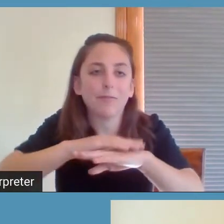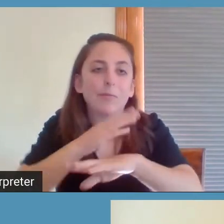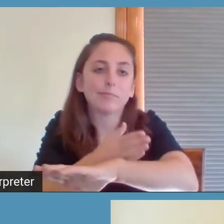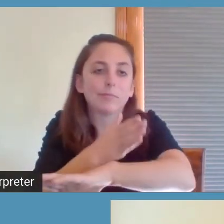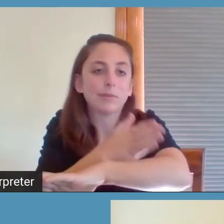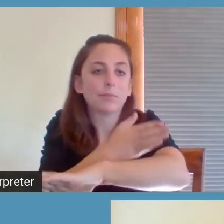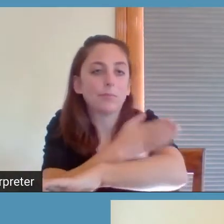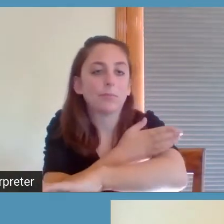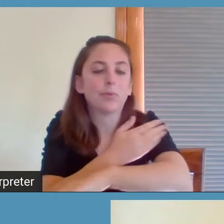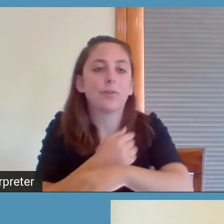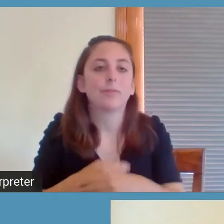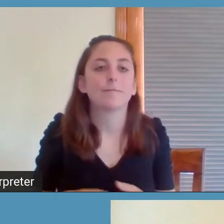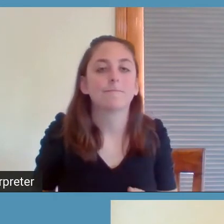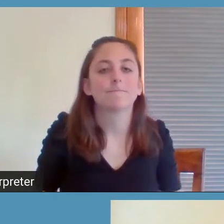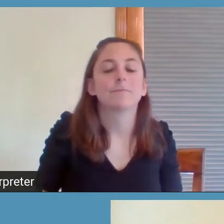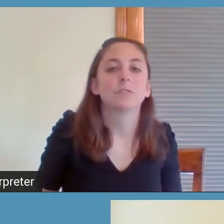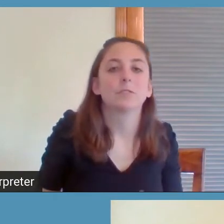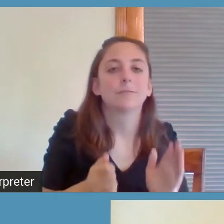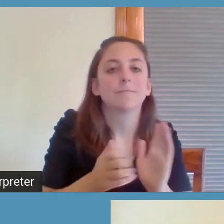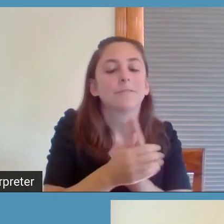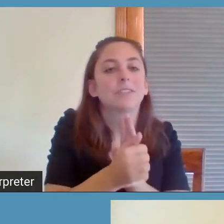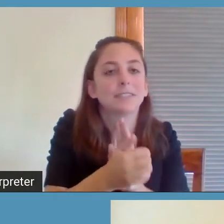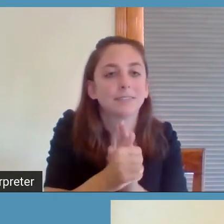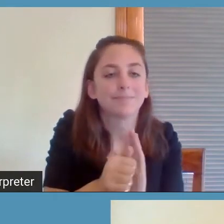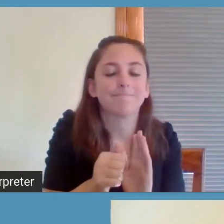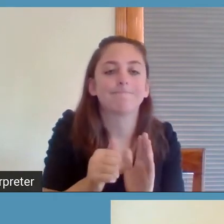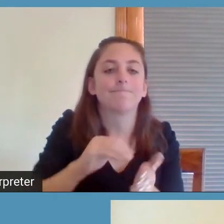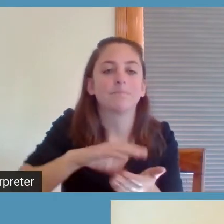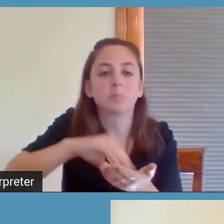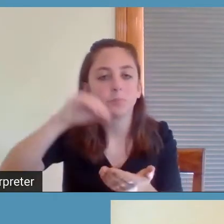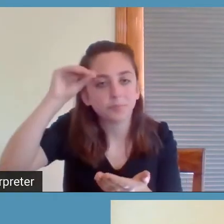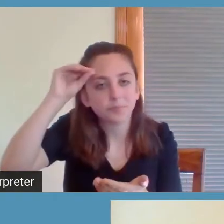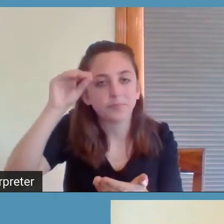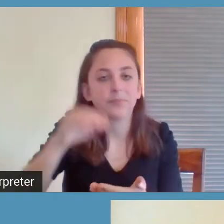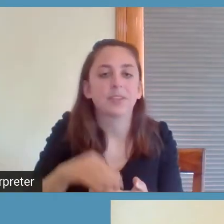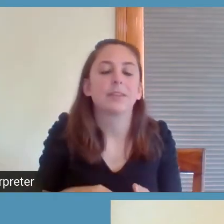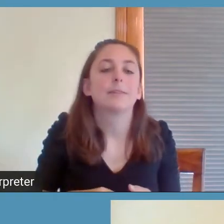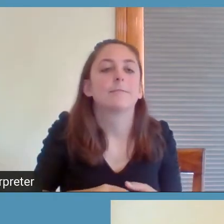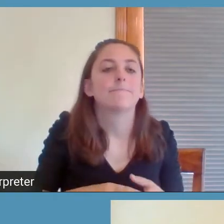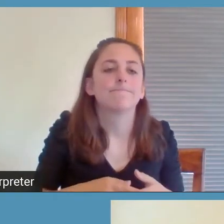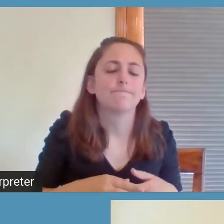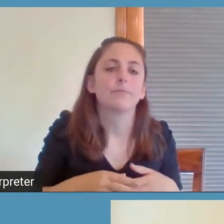for the new show and so it was just the same people but now they've learned and what to do